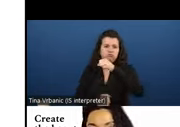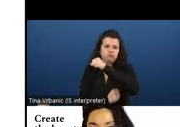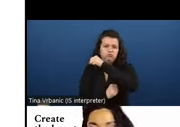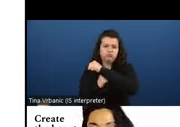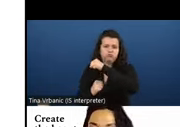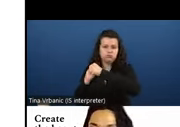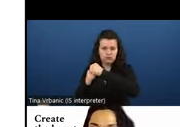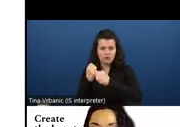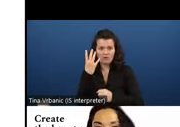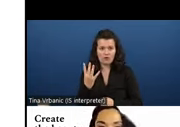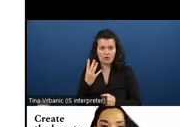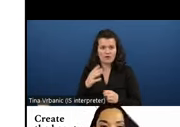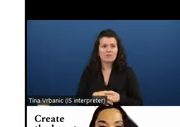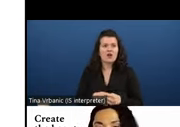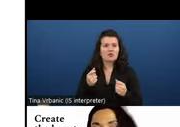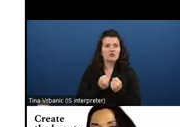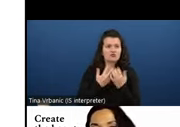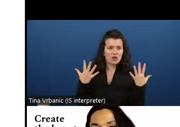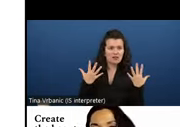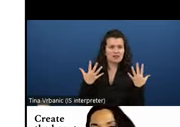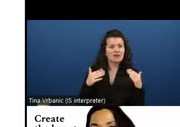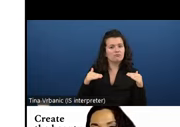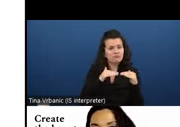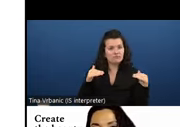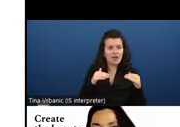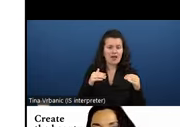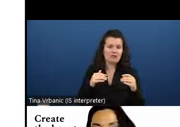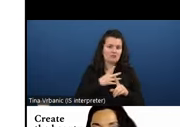q plus, as well as social, economic and multicultural origins.